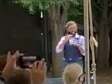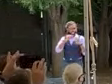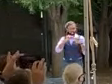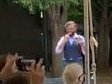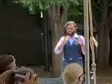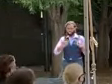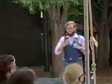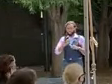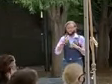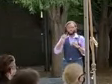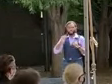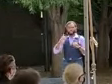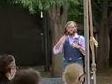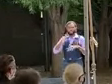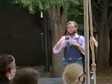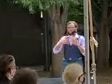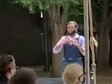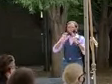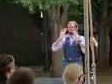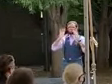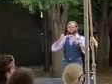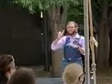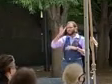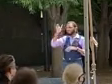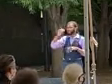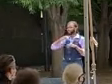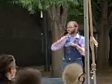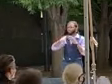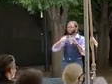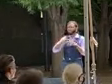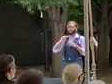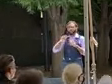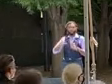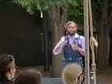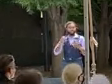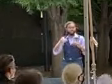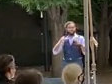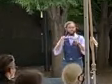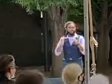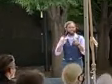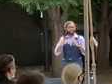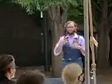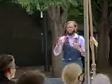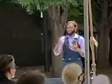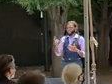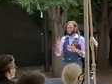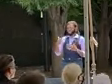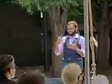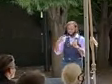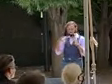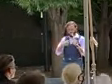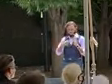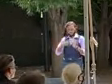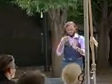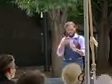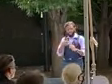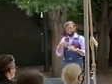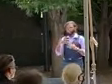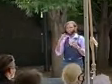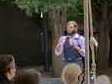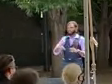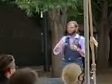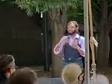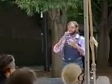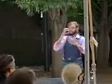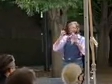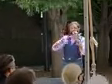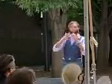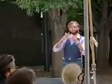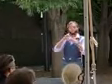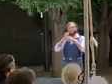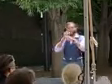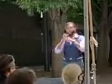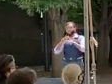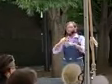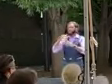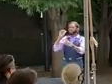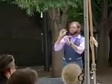You can have all the great concepts in the world. You can want fairness, you can want something represented, you can scream and holler and petition and lobby.